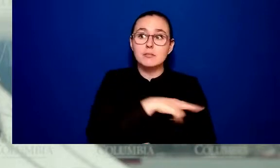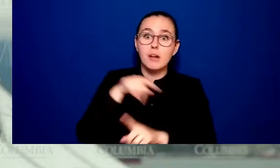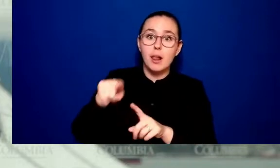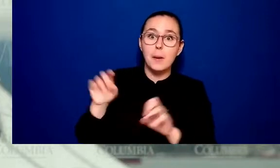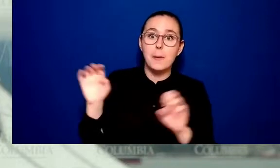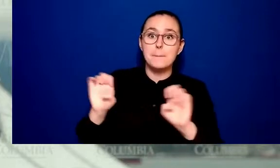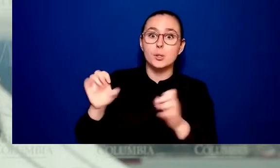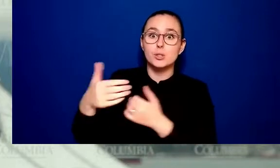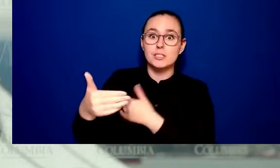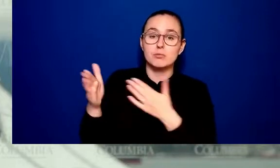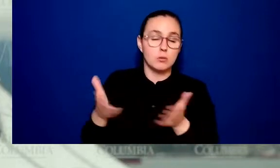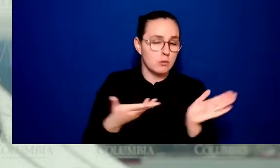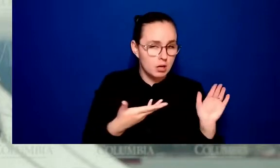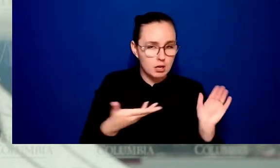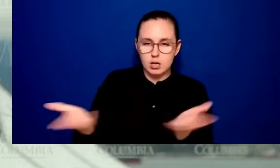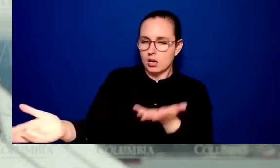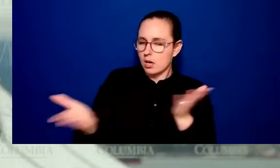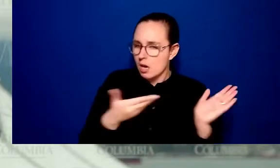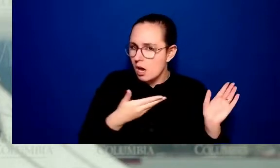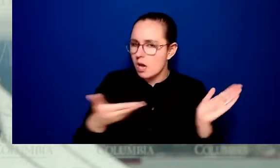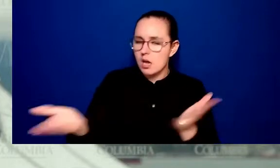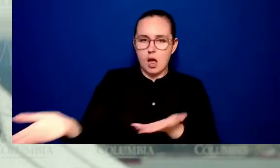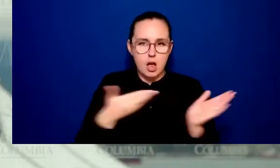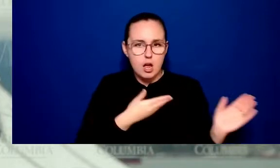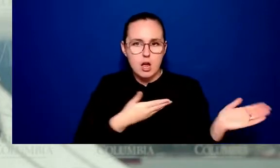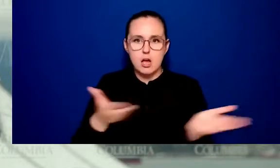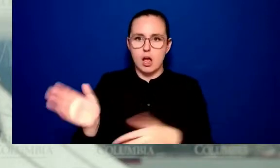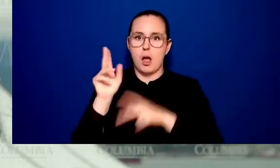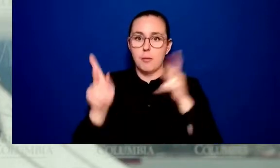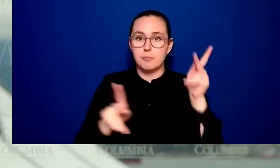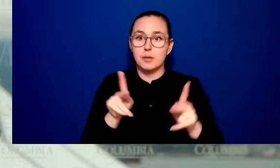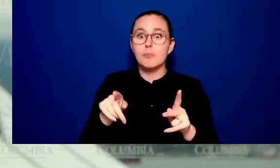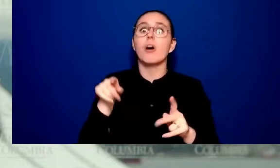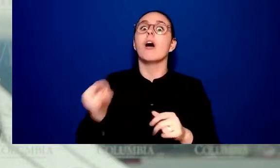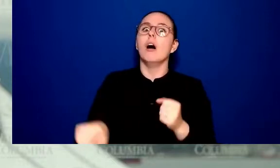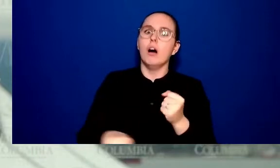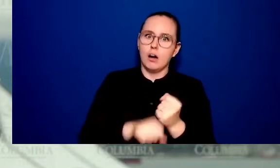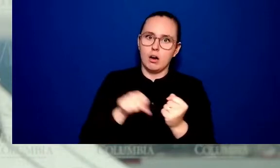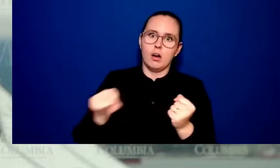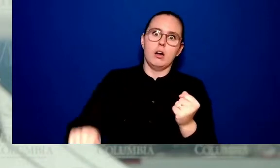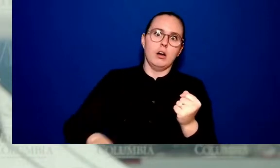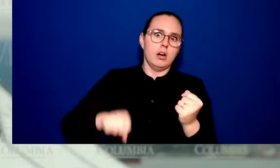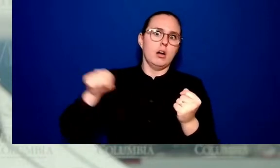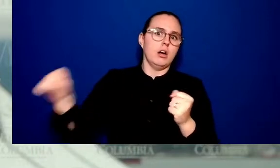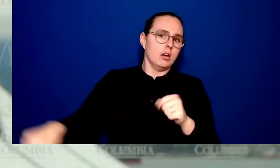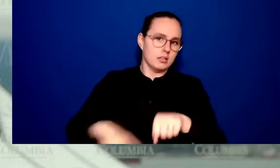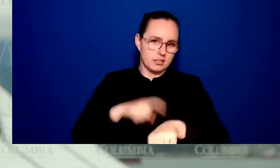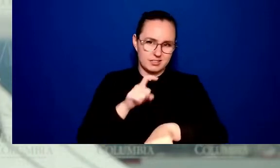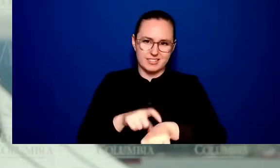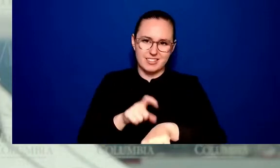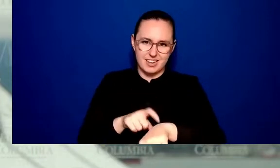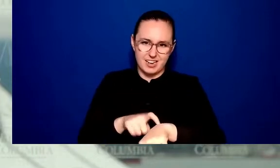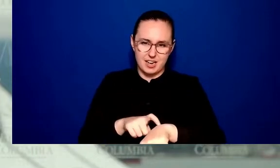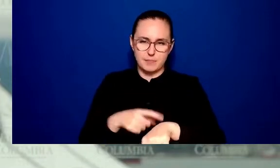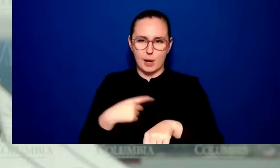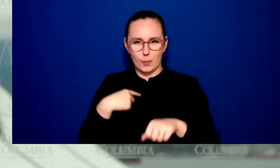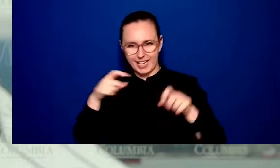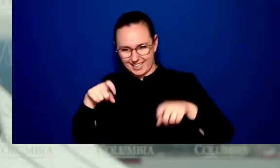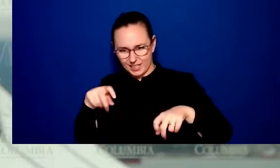With Covid 19, but one of the most important way is to ensure that ambulance get in and out